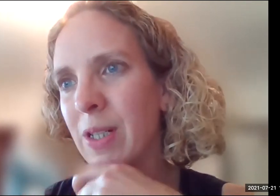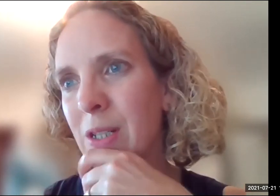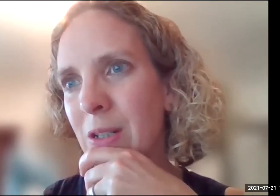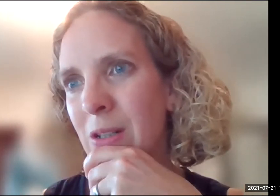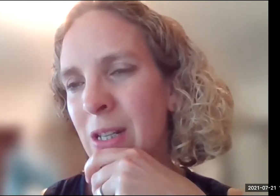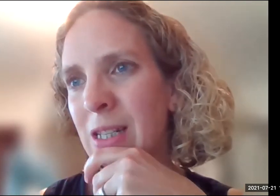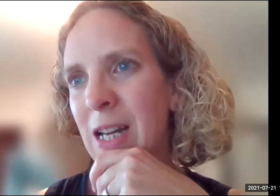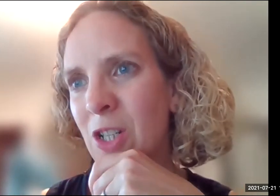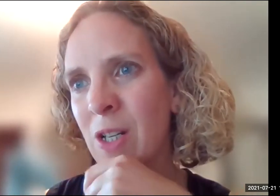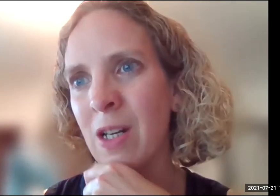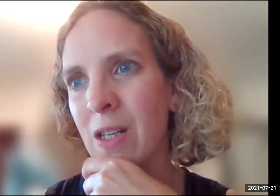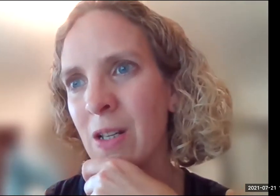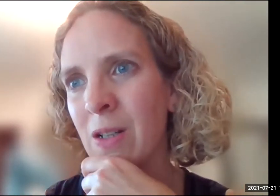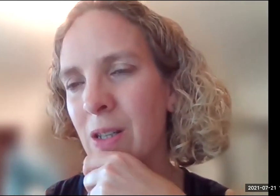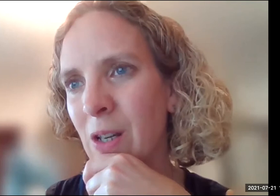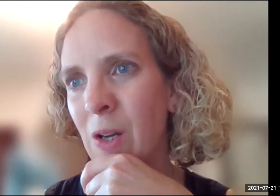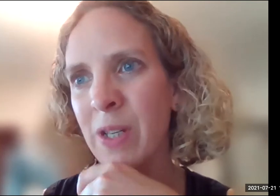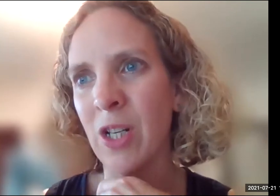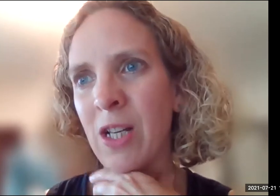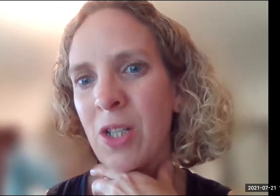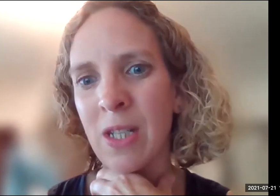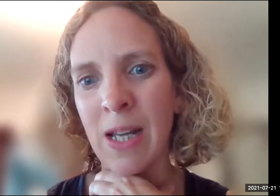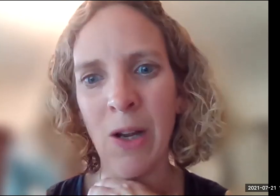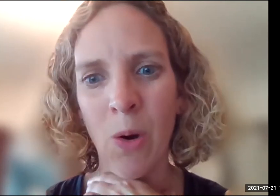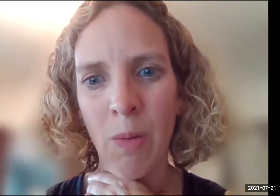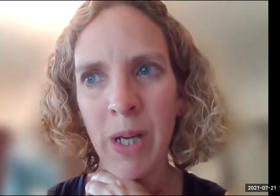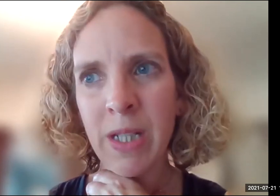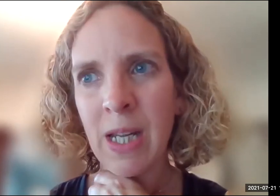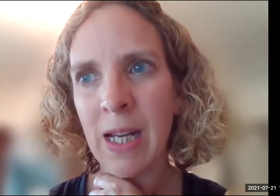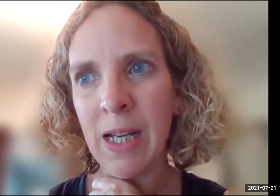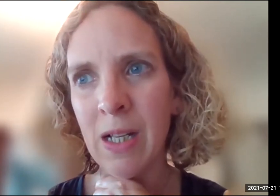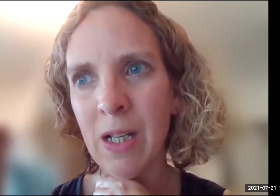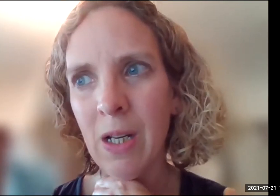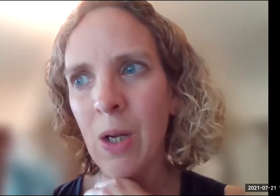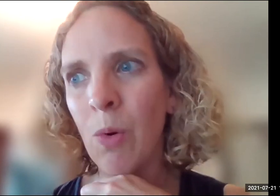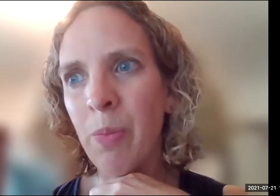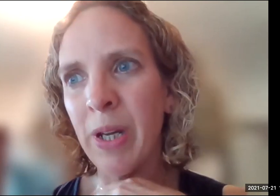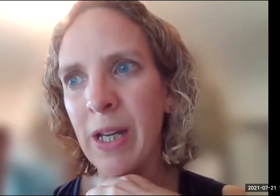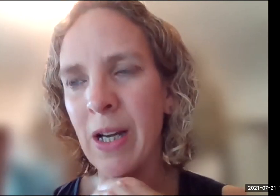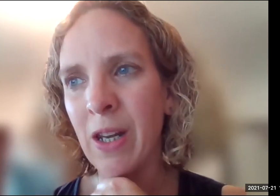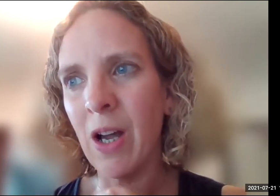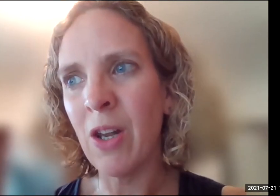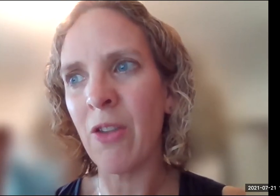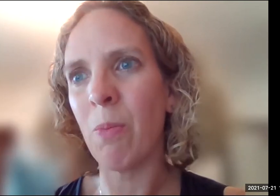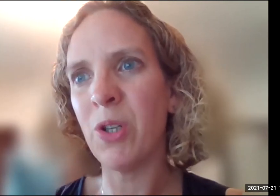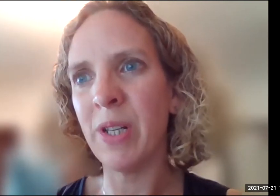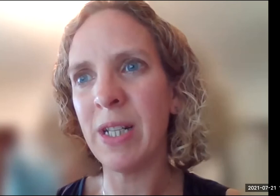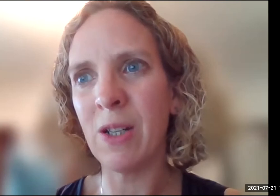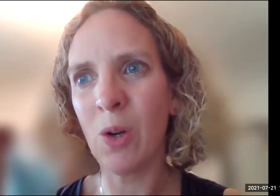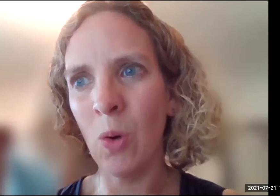into the girl's education summit next